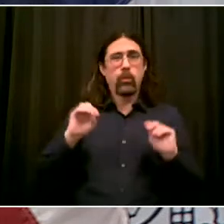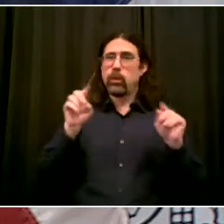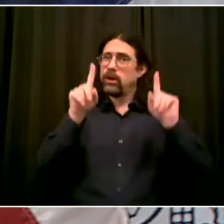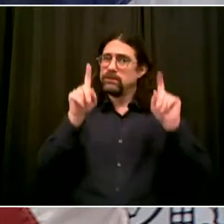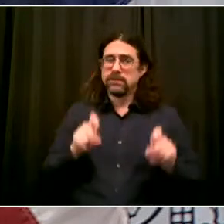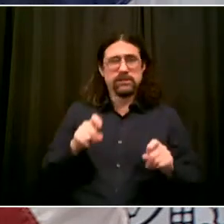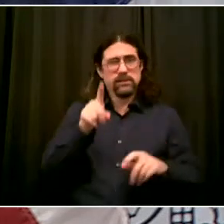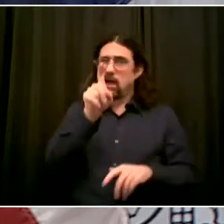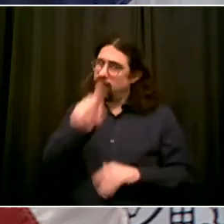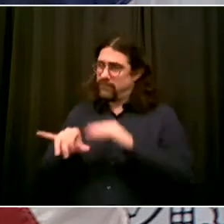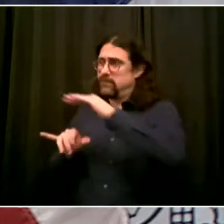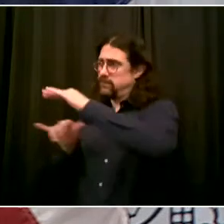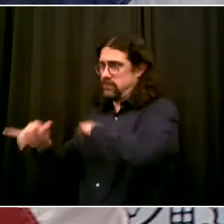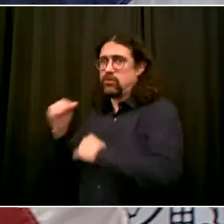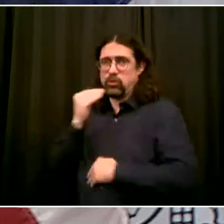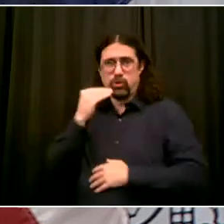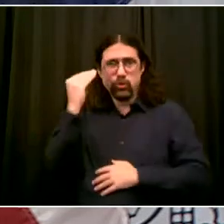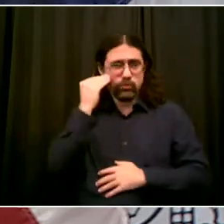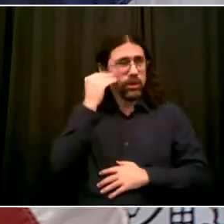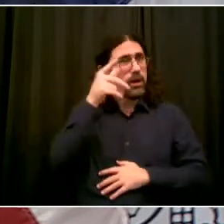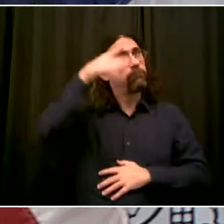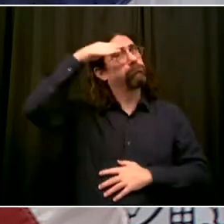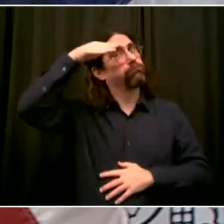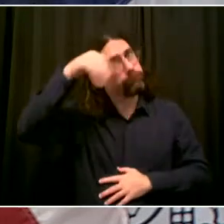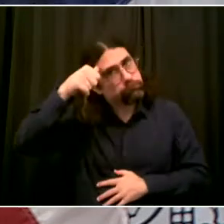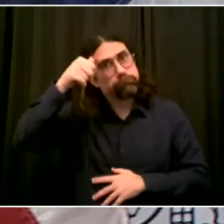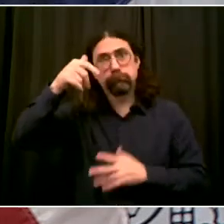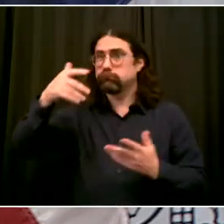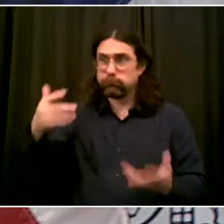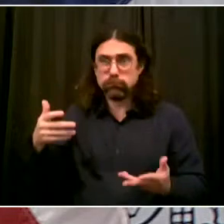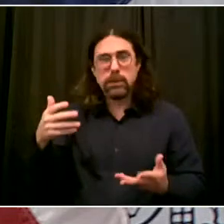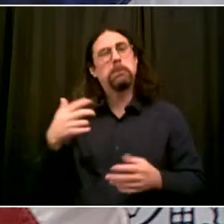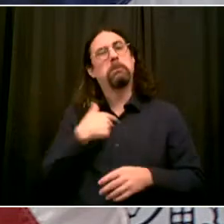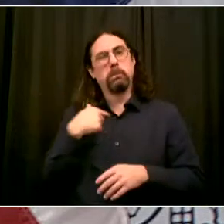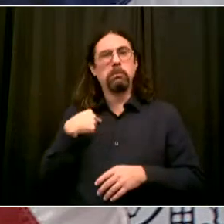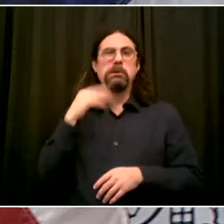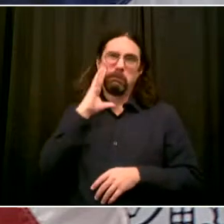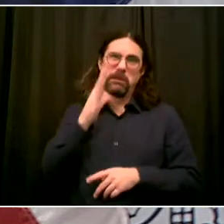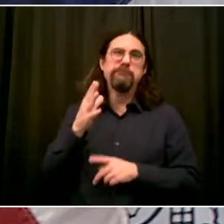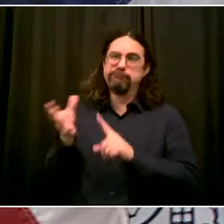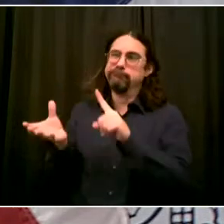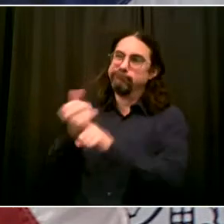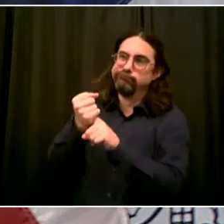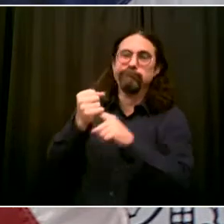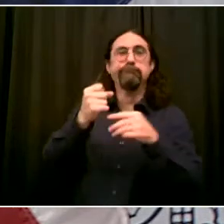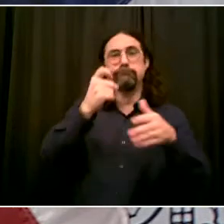MULTIPLE DAYS. IF IT HAS TO HAPPEN, IT WILL. AND WE WILL BE CLEAR ABOUTT HE CONSEQUENCES AND WWHAT'' GSOING NO WITH THEM.